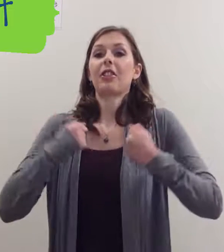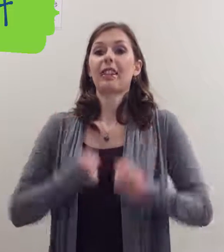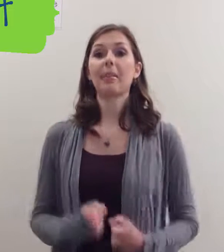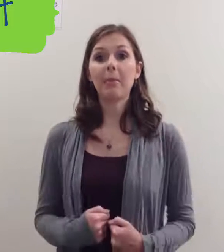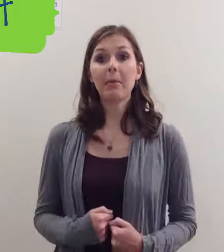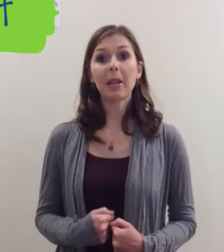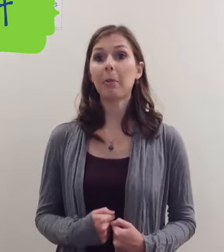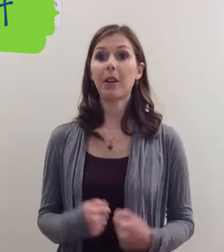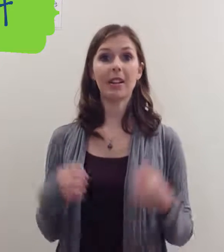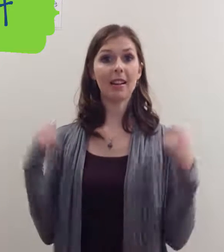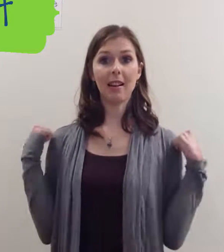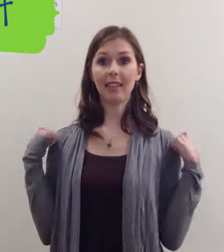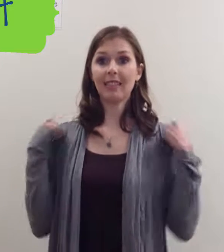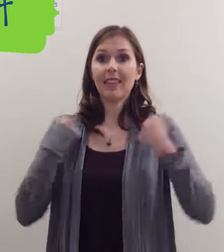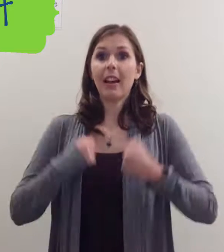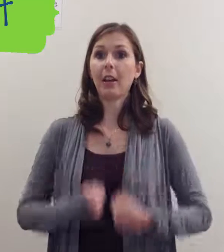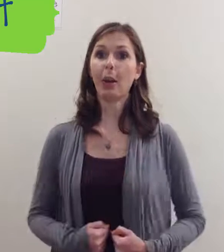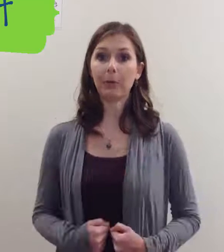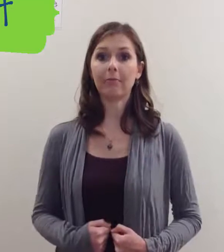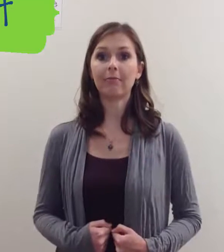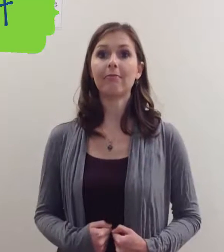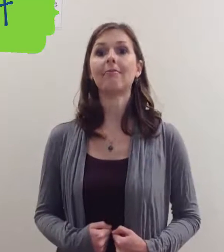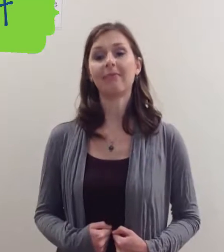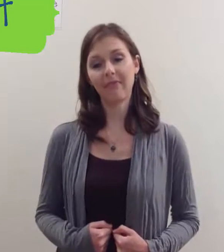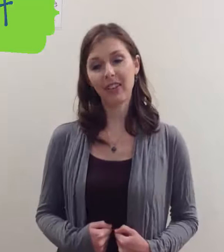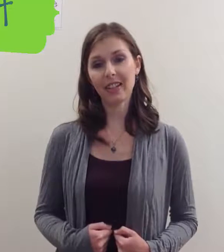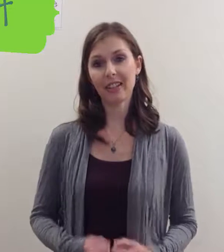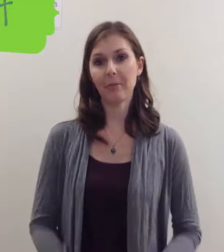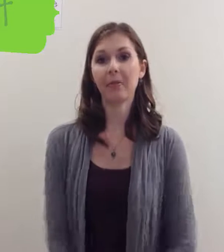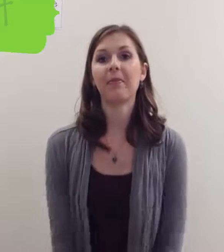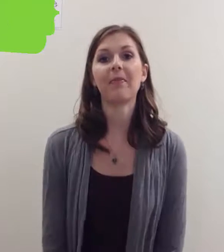You're just going to mimic putting on a coat. Very simple.